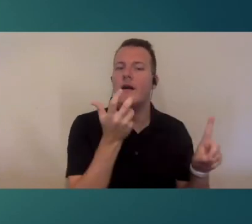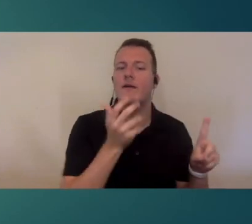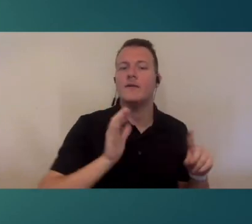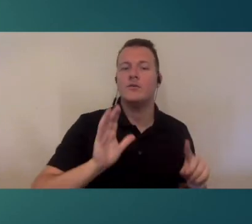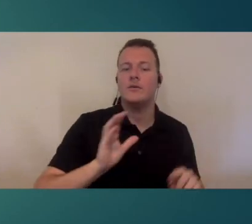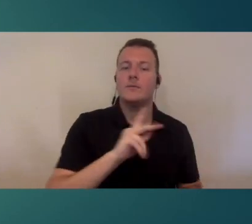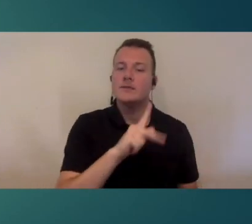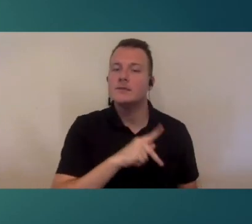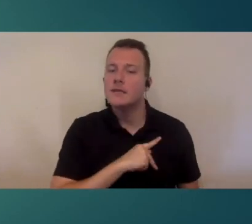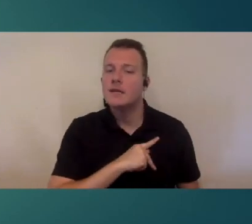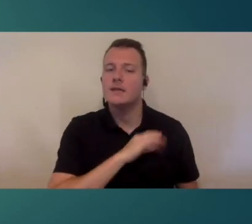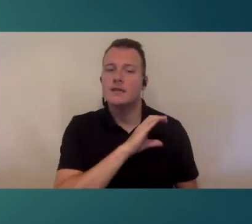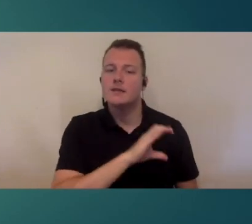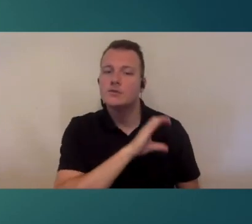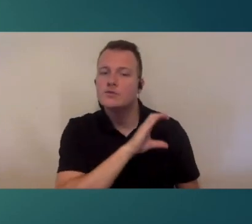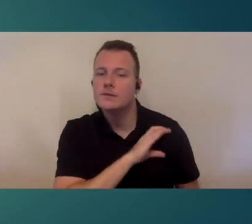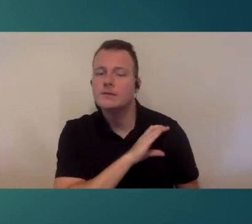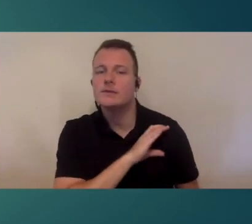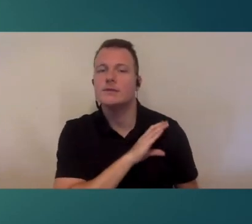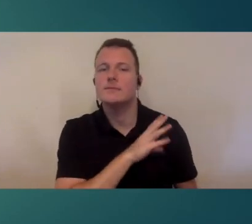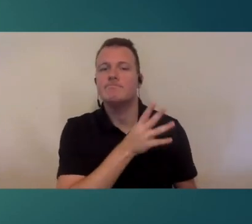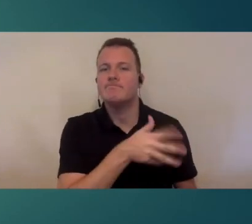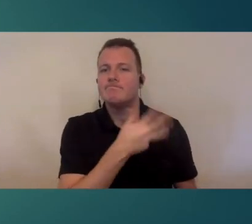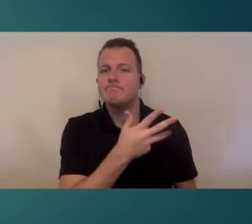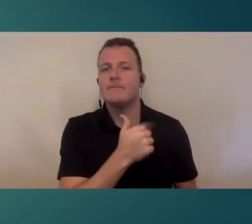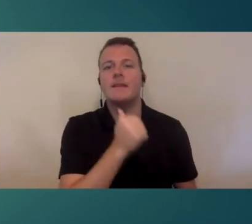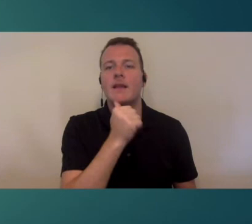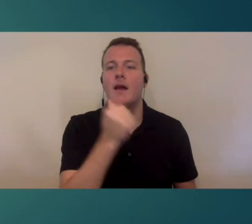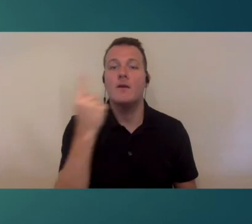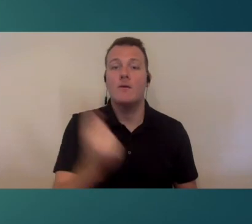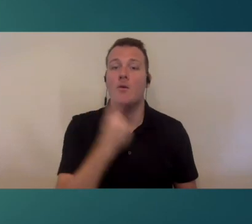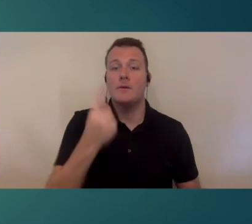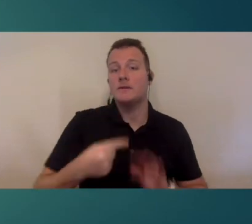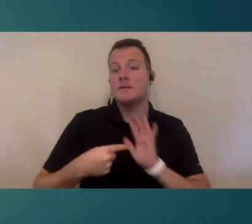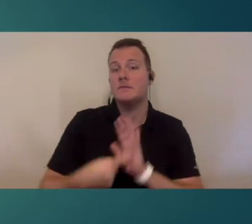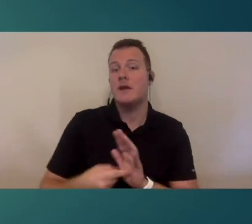characteristic, or something like that. Not always displayed or maybe is a